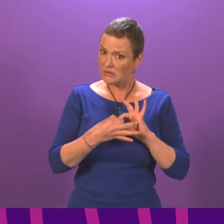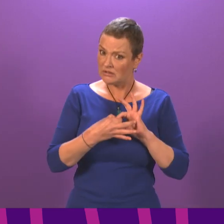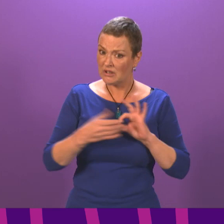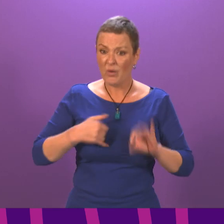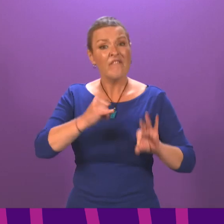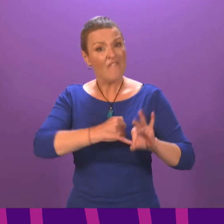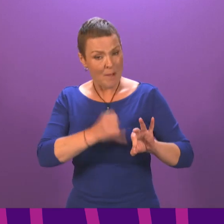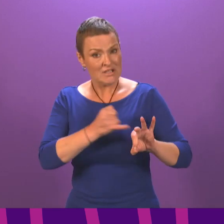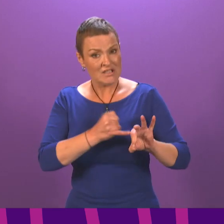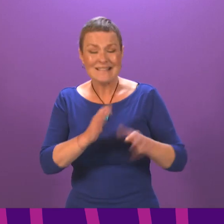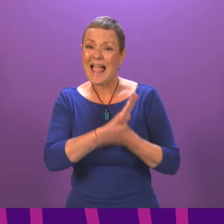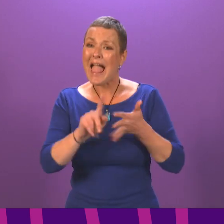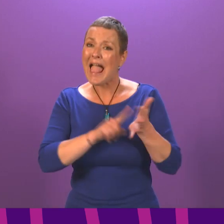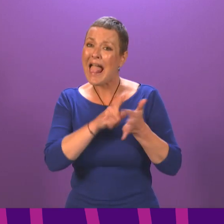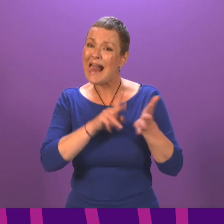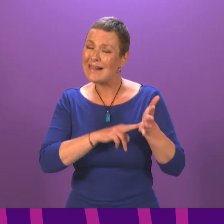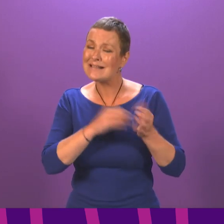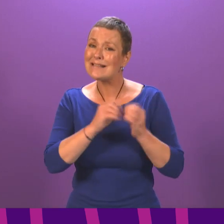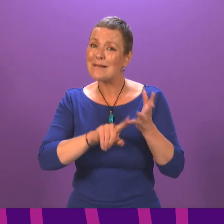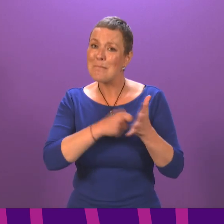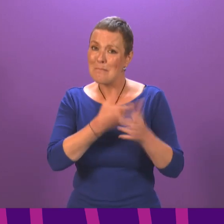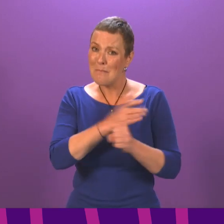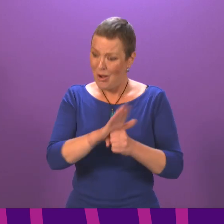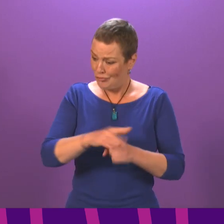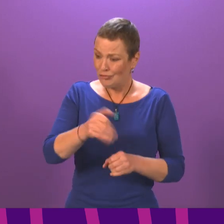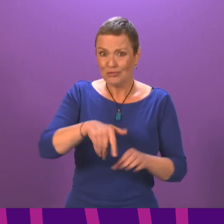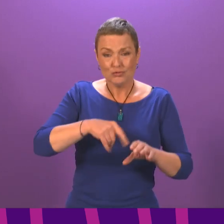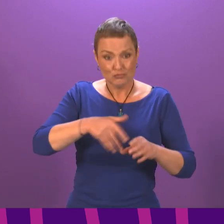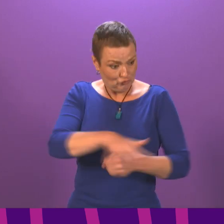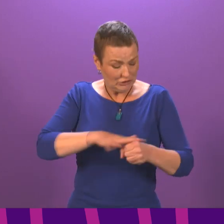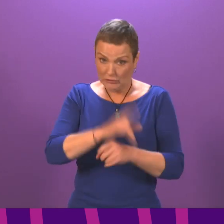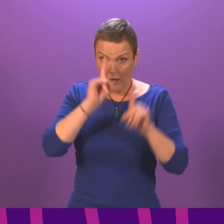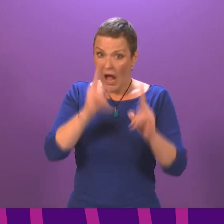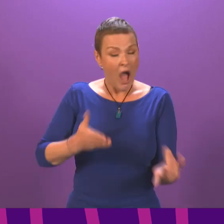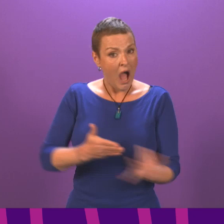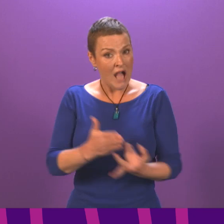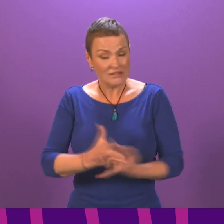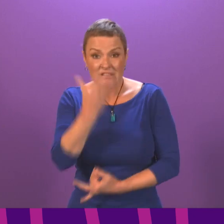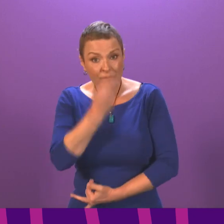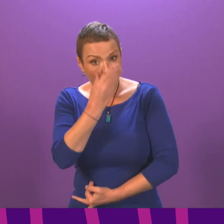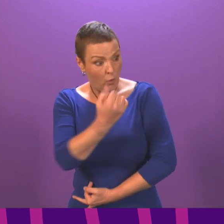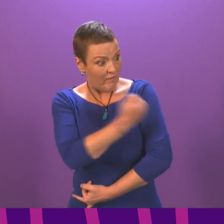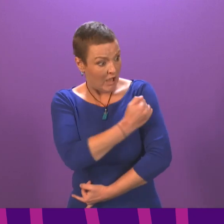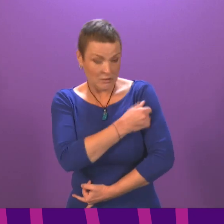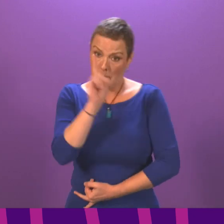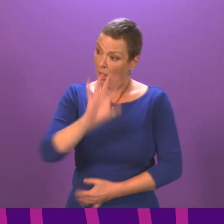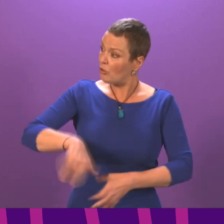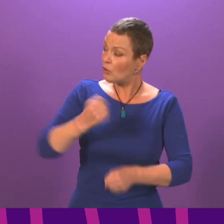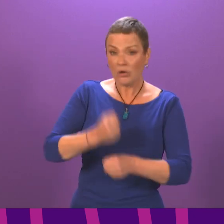in the Helensburgh and Lomond areas of my region. They are still unable to access supplies of the flu vaccine, despite assurances from the Scottish Government that they will get